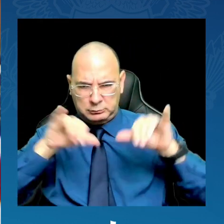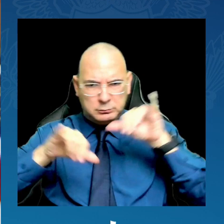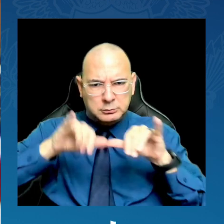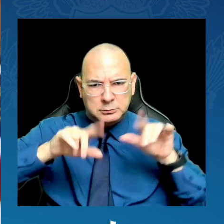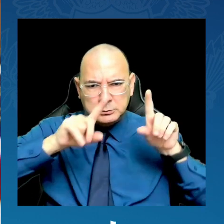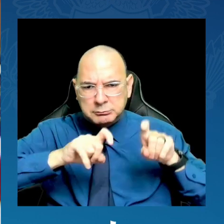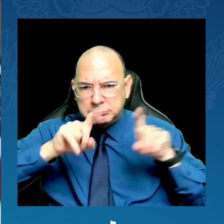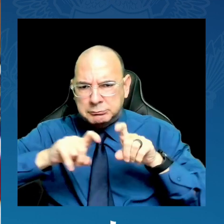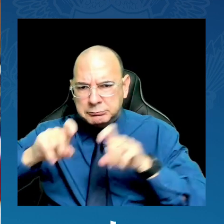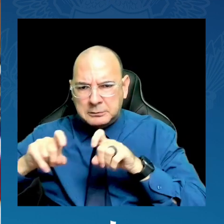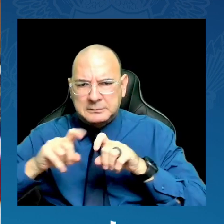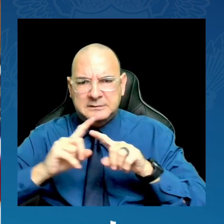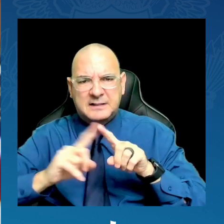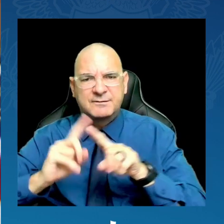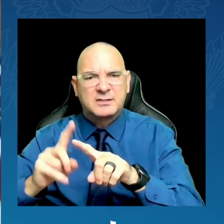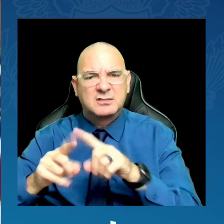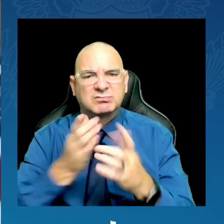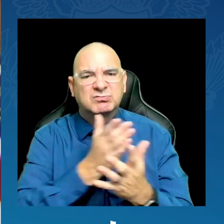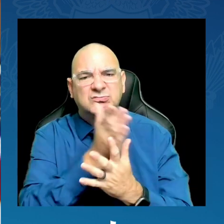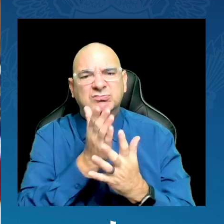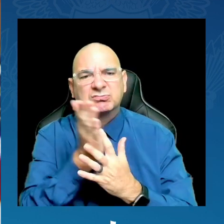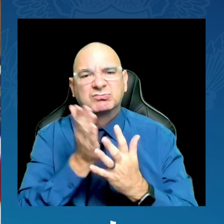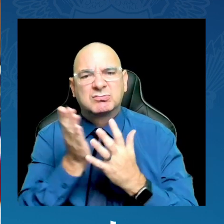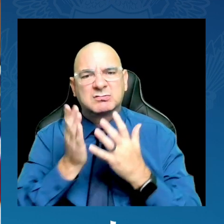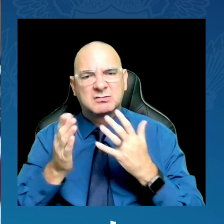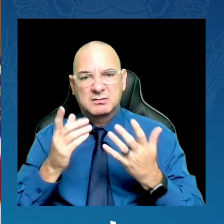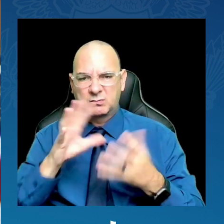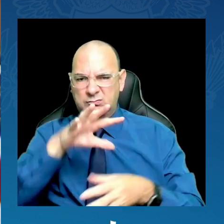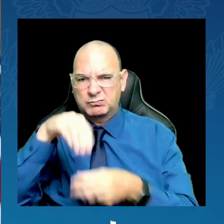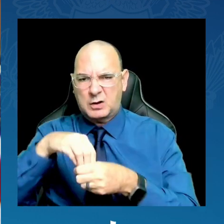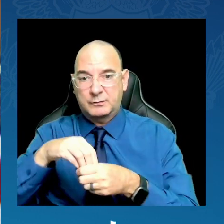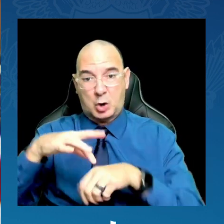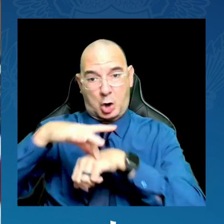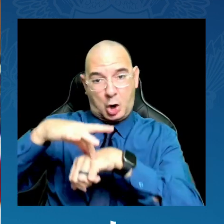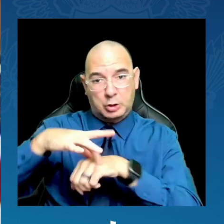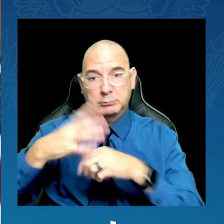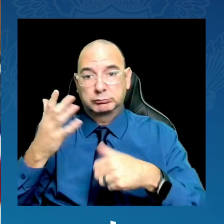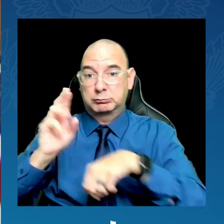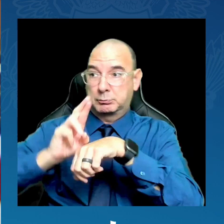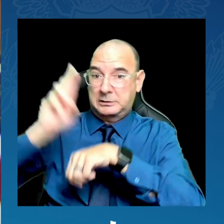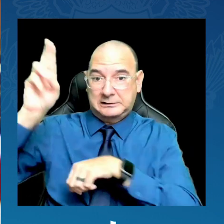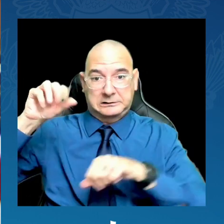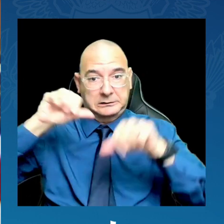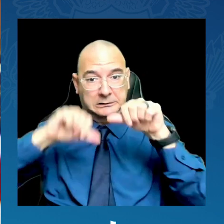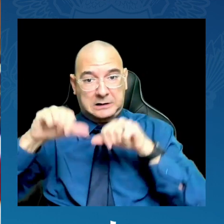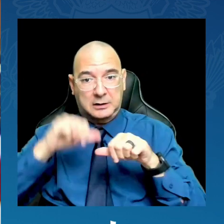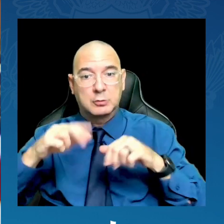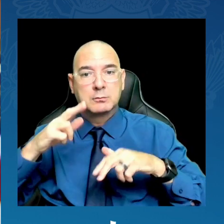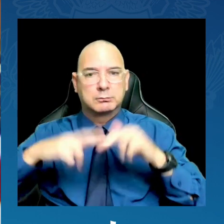including earth and space science, biology, human physiology and physical sciences.